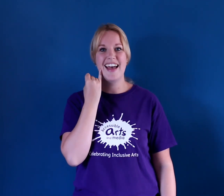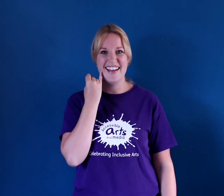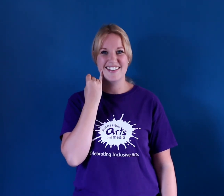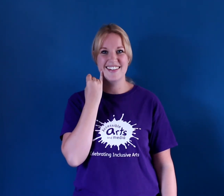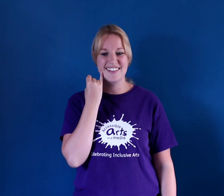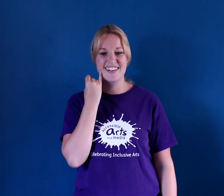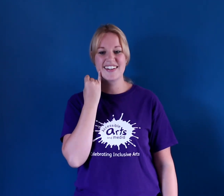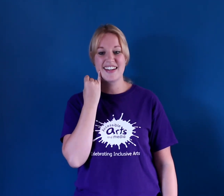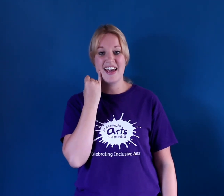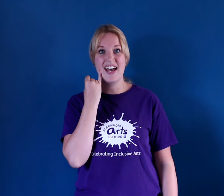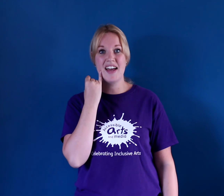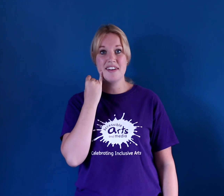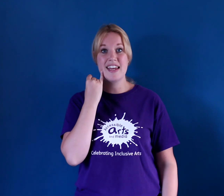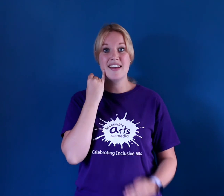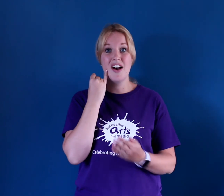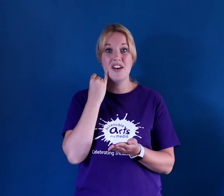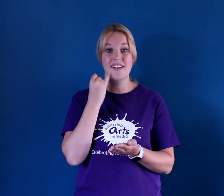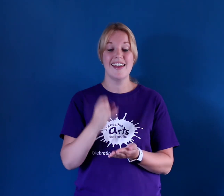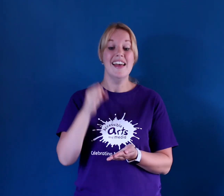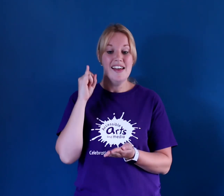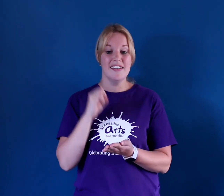Excellent, carry on.